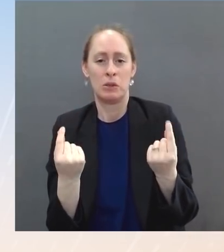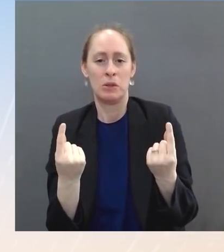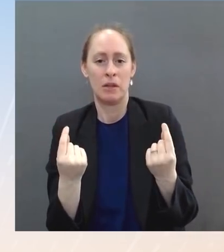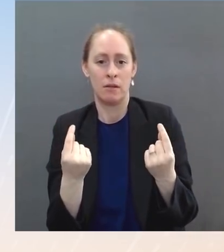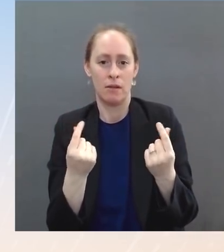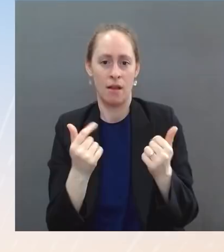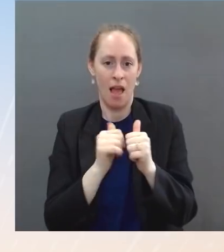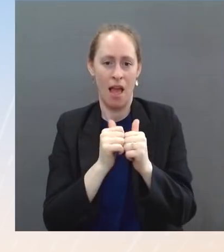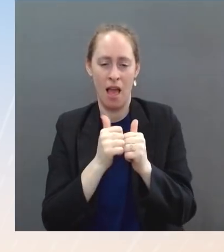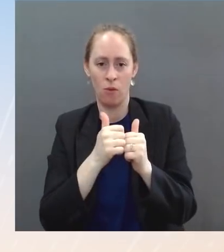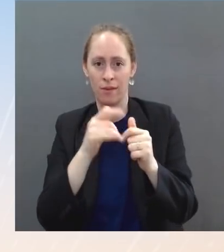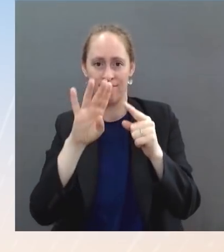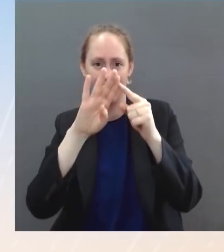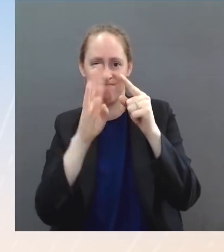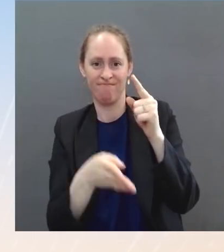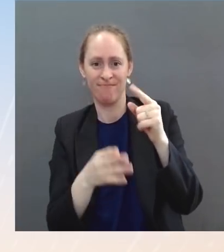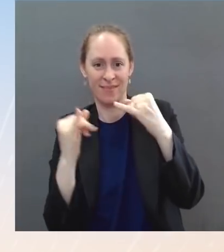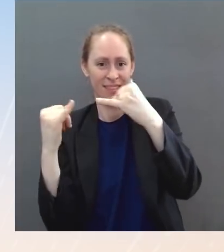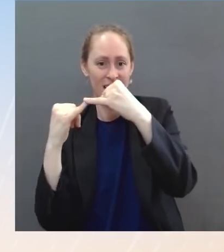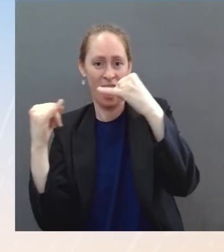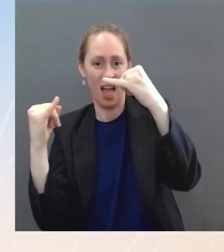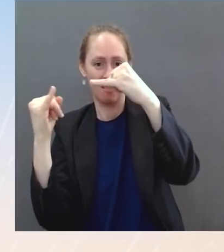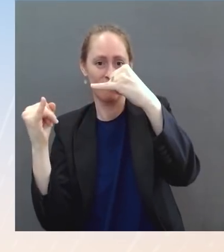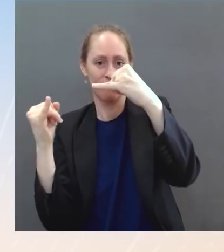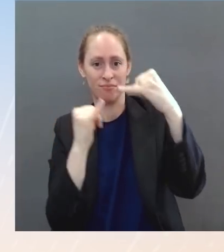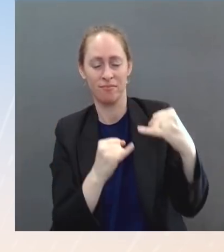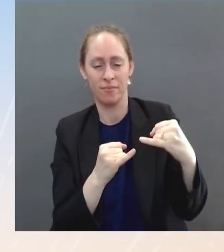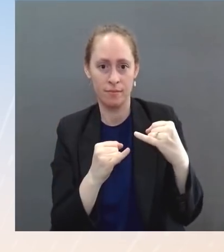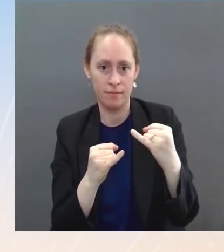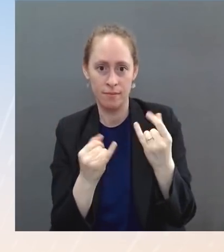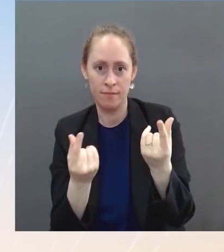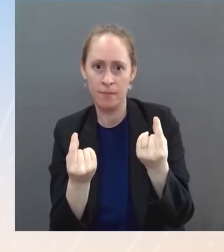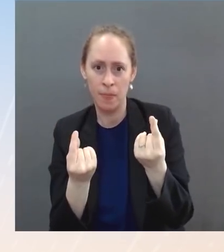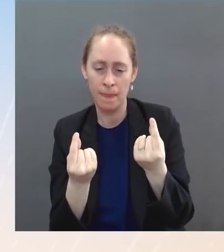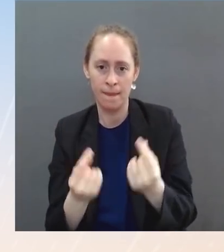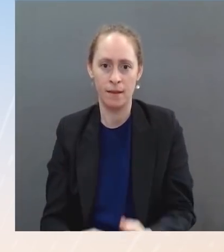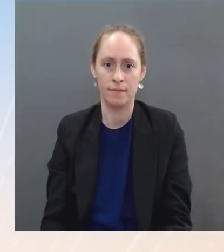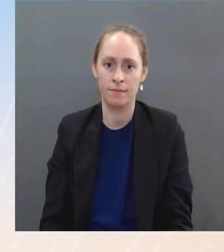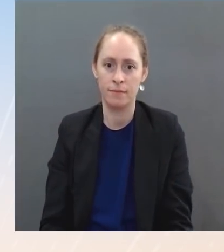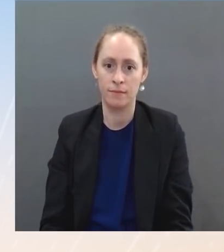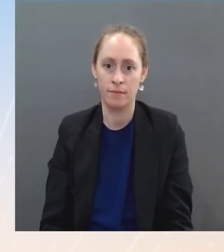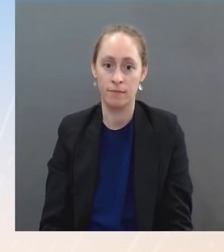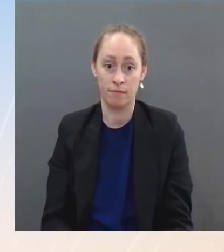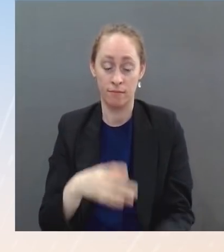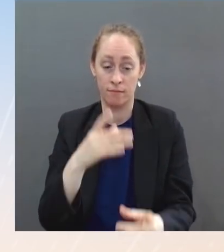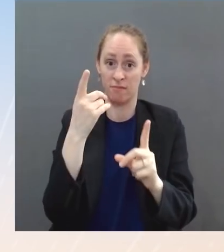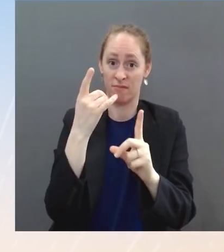Ms. Psaki: Sure. Well, it's going to be up to the Ukrainians and Ukrainian leaders to determine what the diplomatic path forward